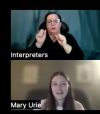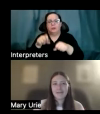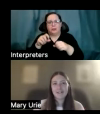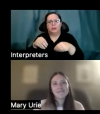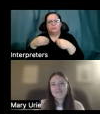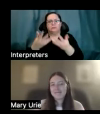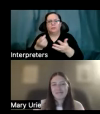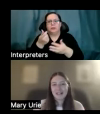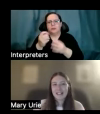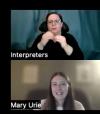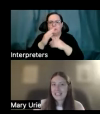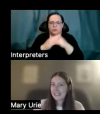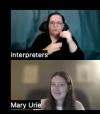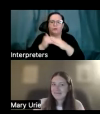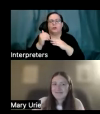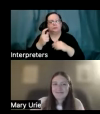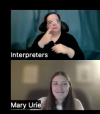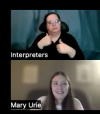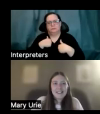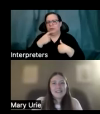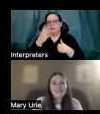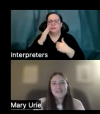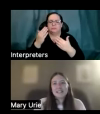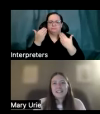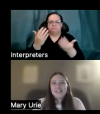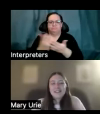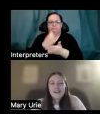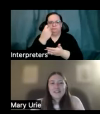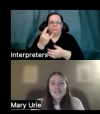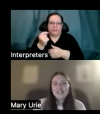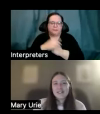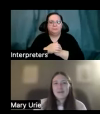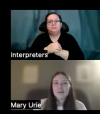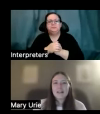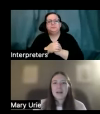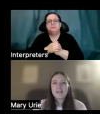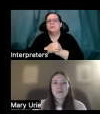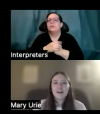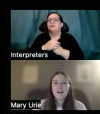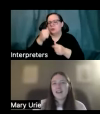comfort, I say take it. So just remember to come as you are and